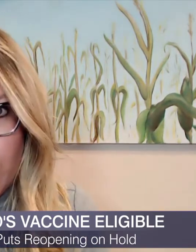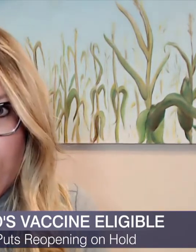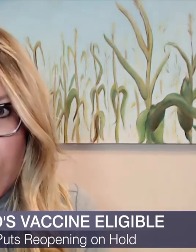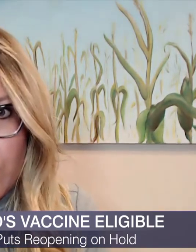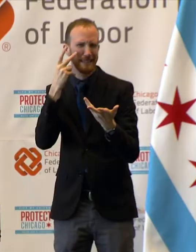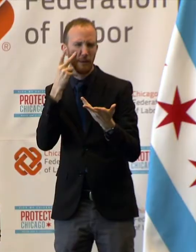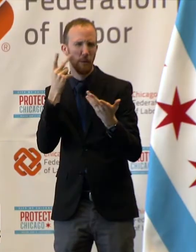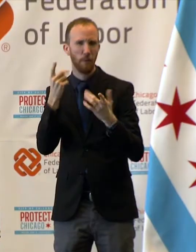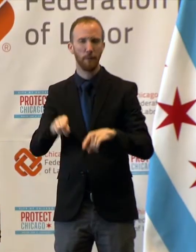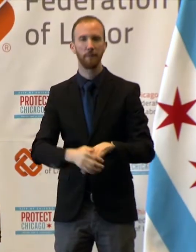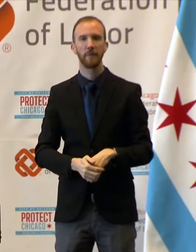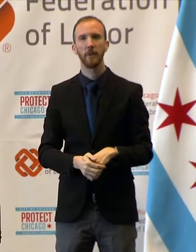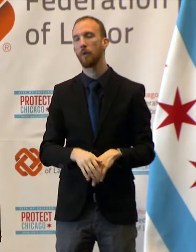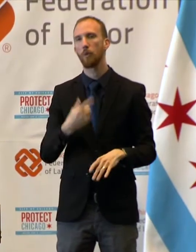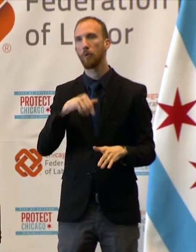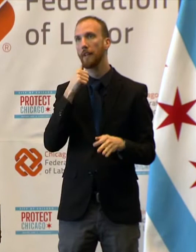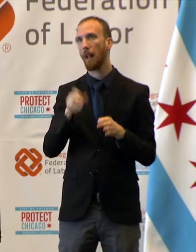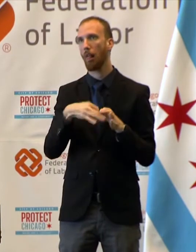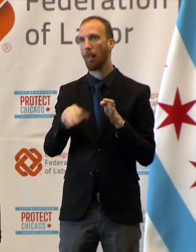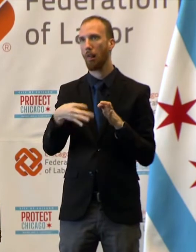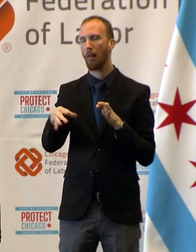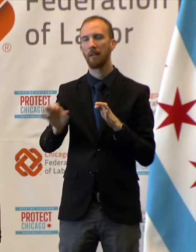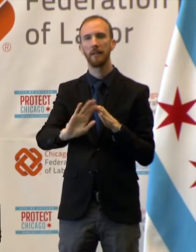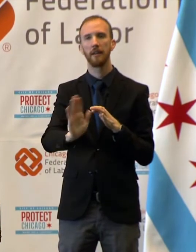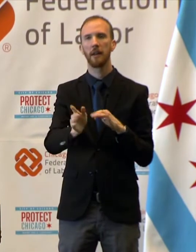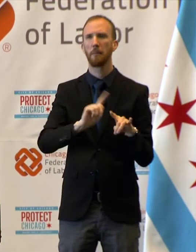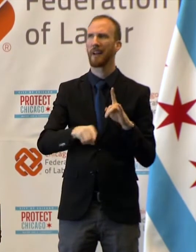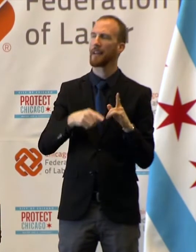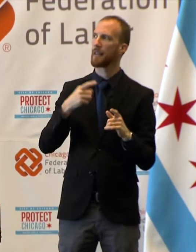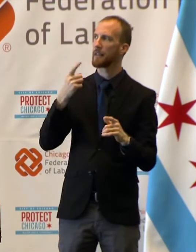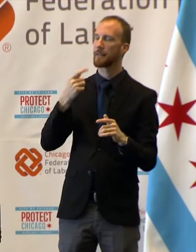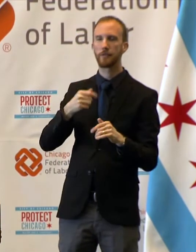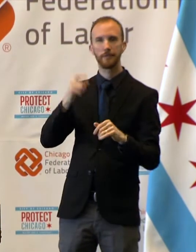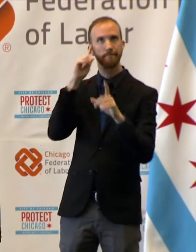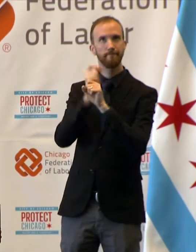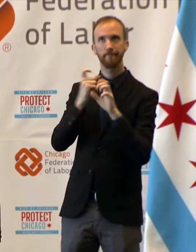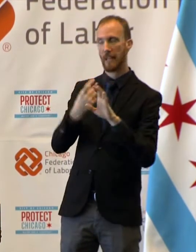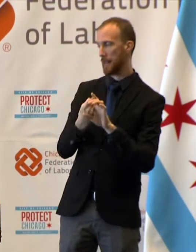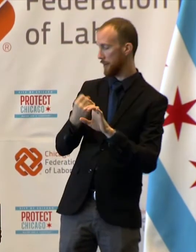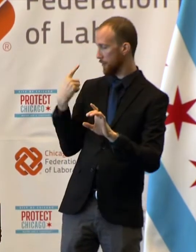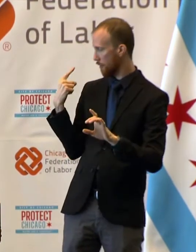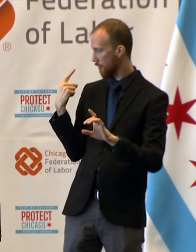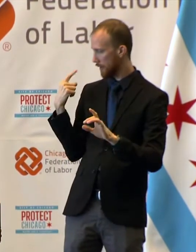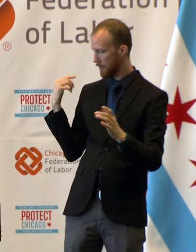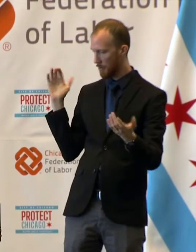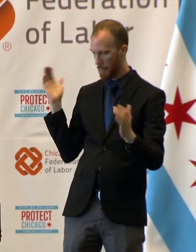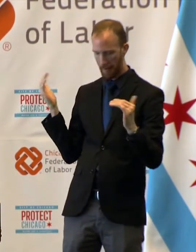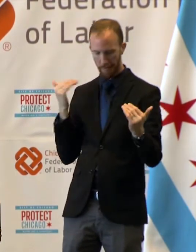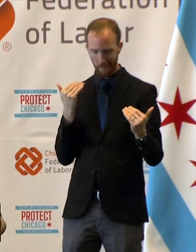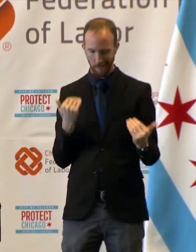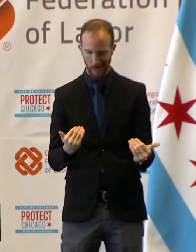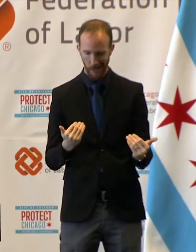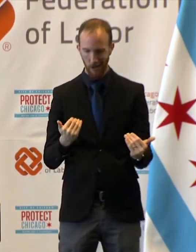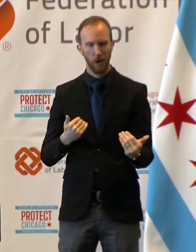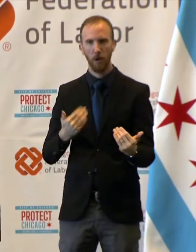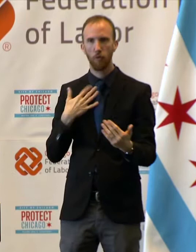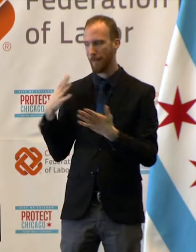THE RISE IN CASES SHE IS NOT PLANNING A TOTAL SHUTDOWN.